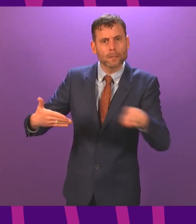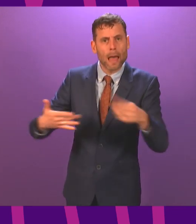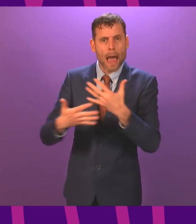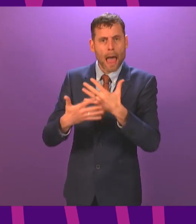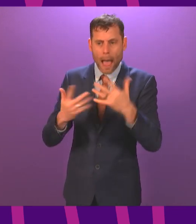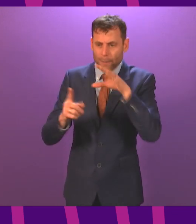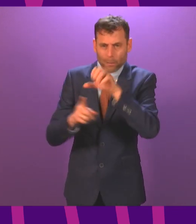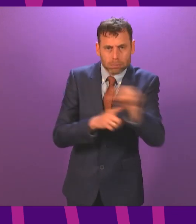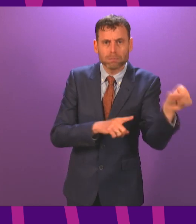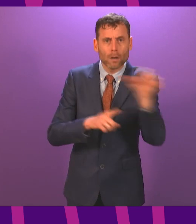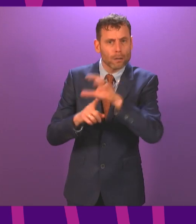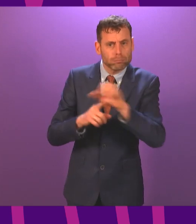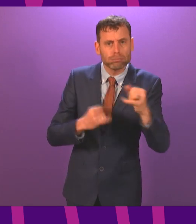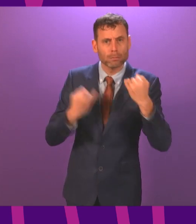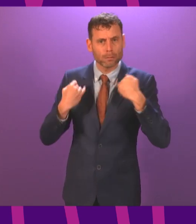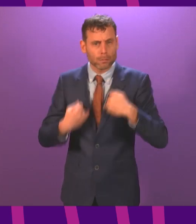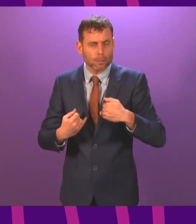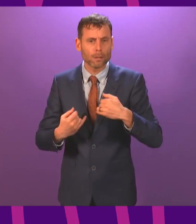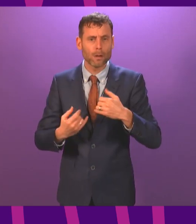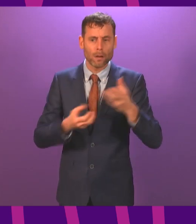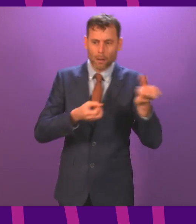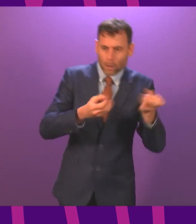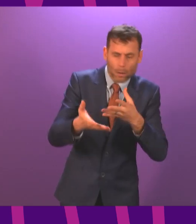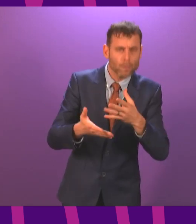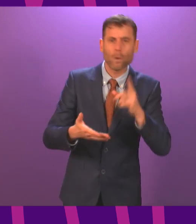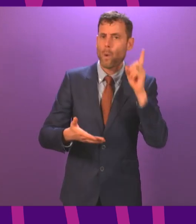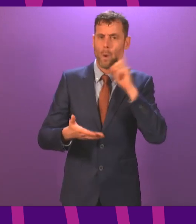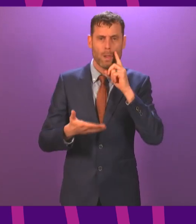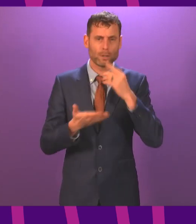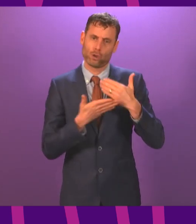by Scottish Government analytical officials at the same time as the updates are sent to